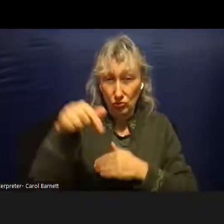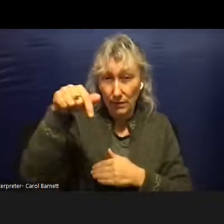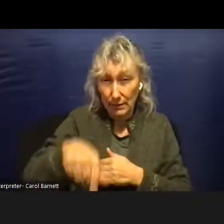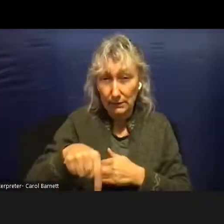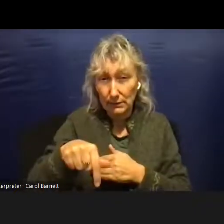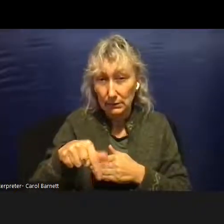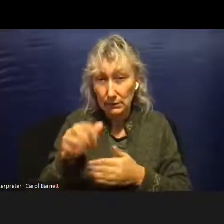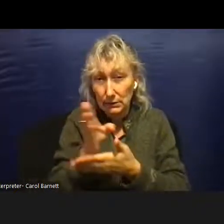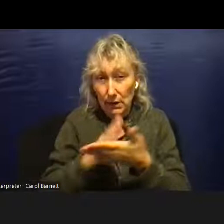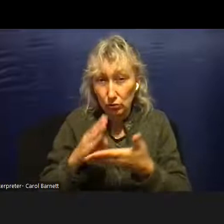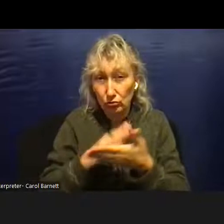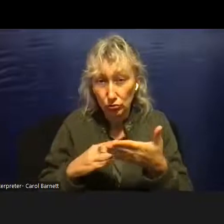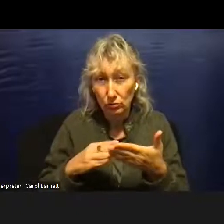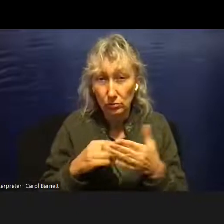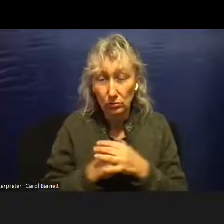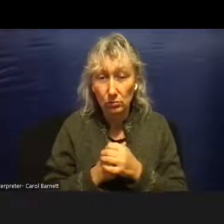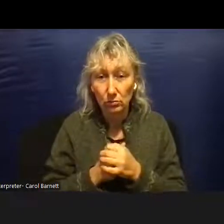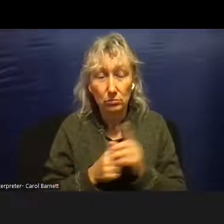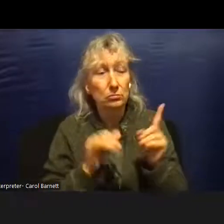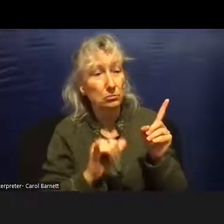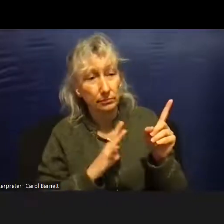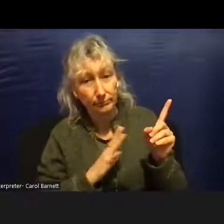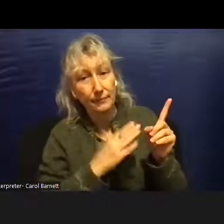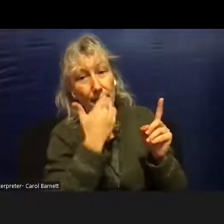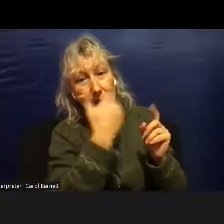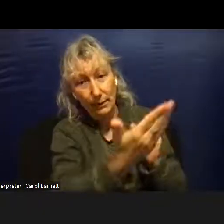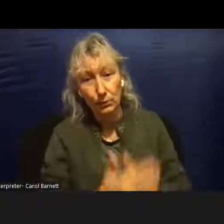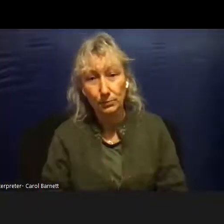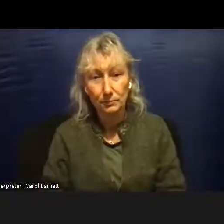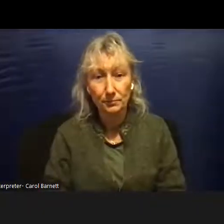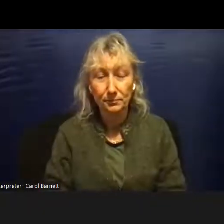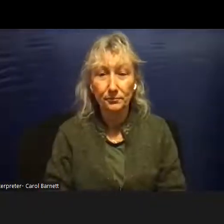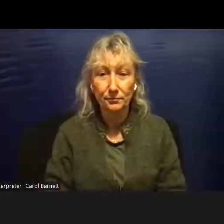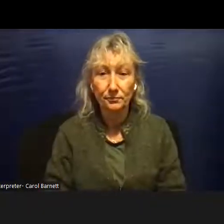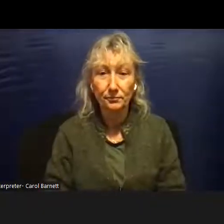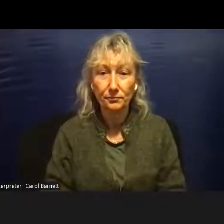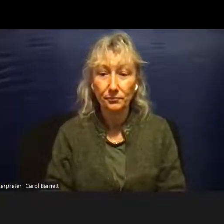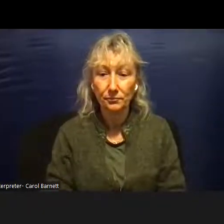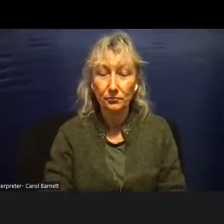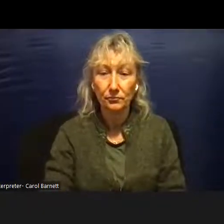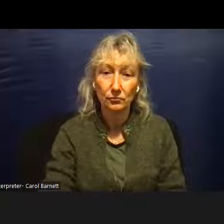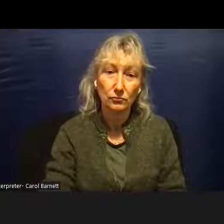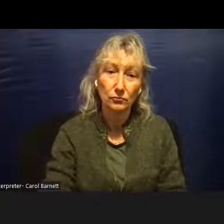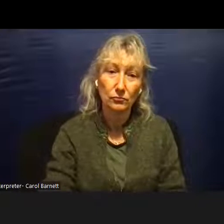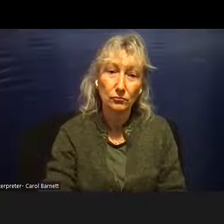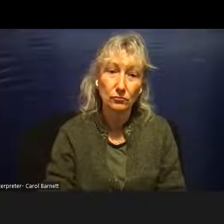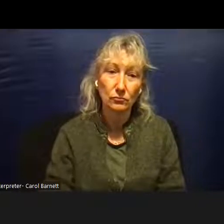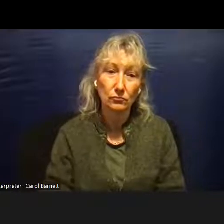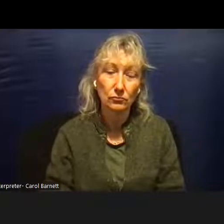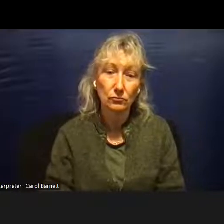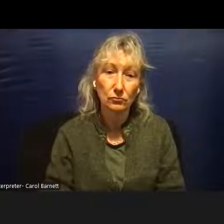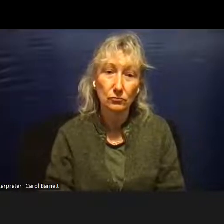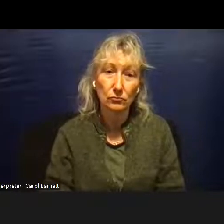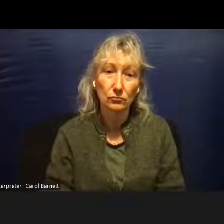But is that when, if you want to make that your emphasis, this one you could do that that comes under